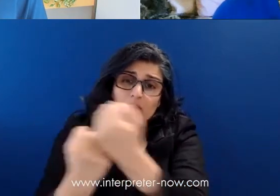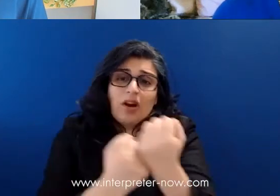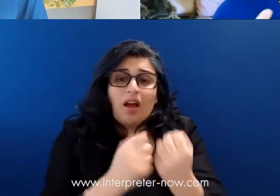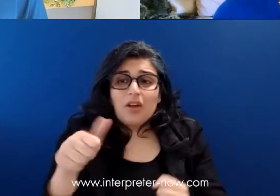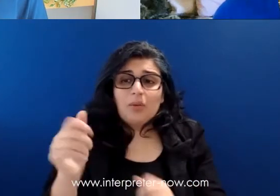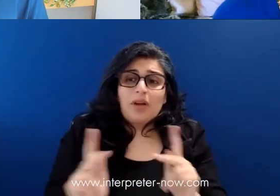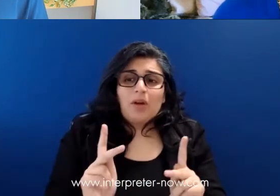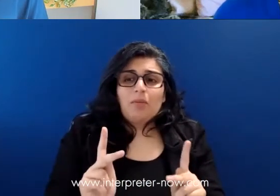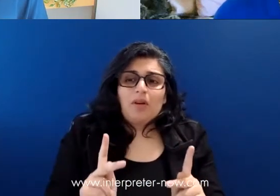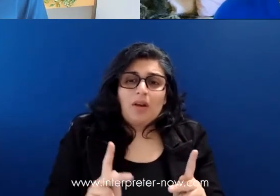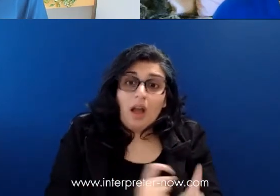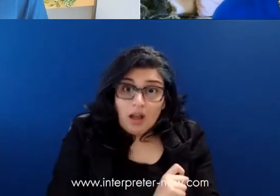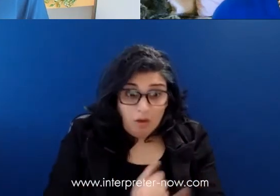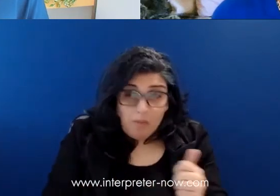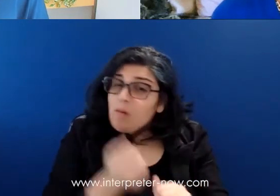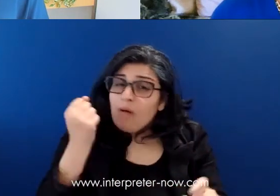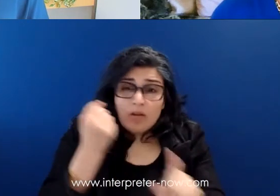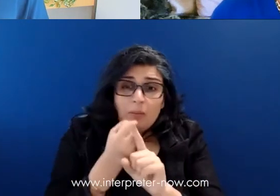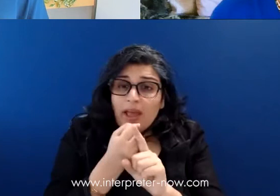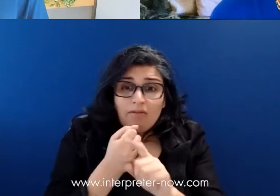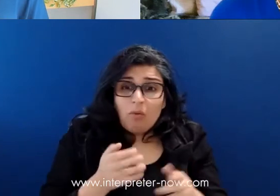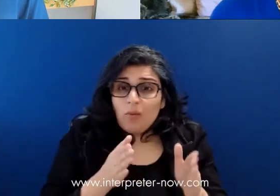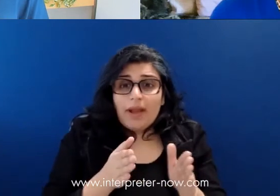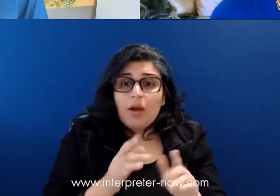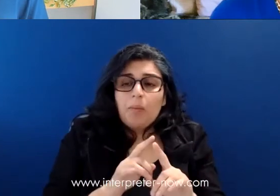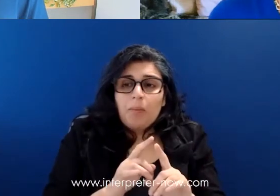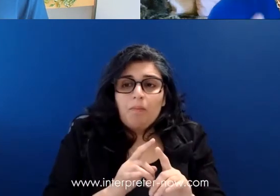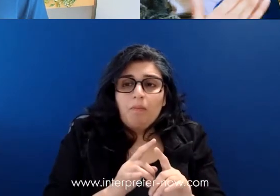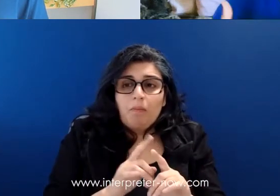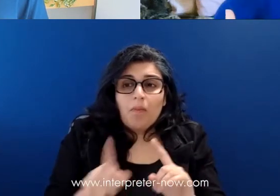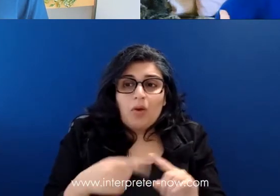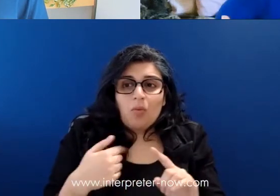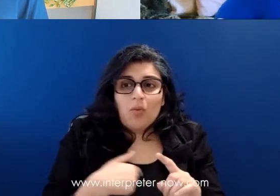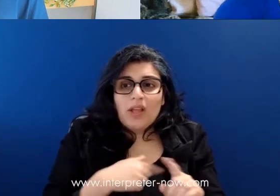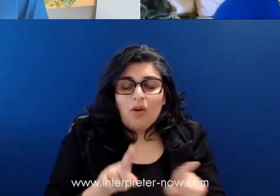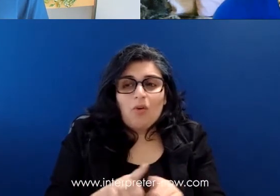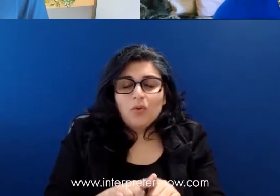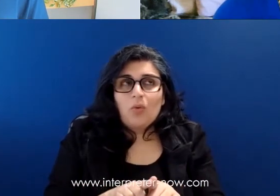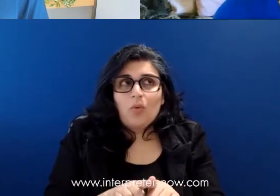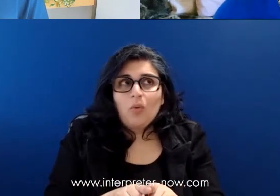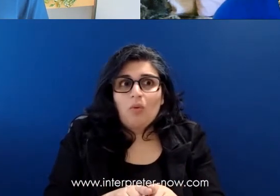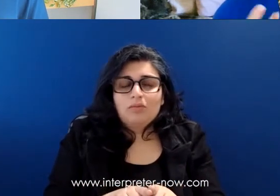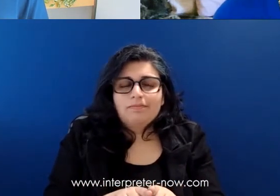impactful way, when we also have our own marginalization?